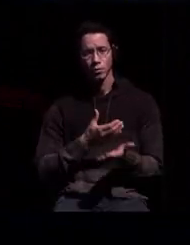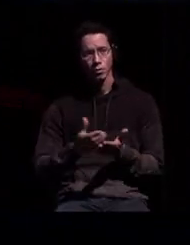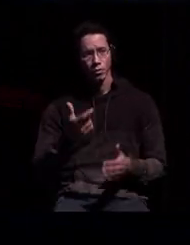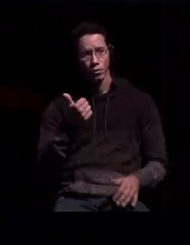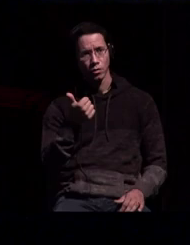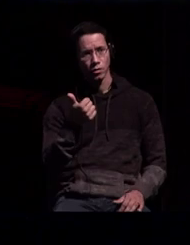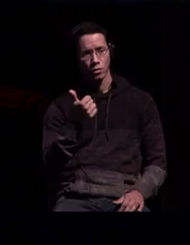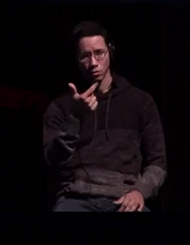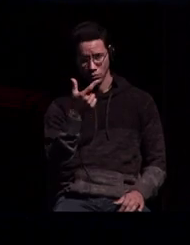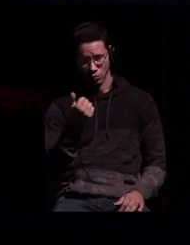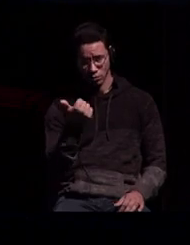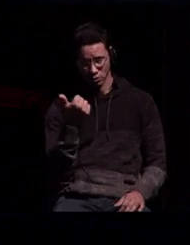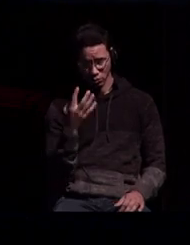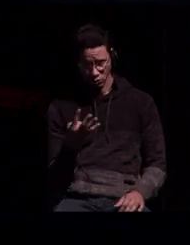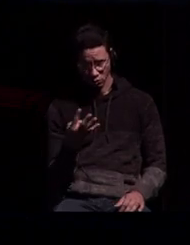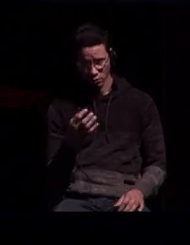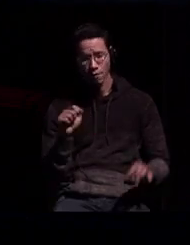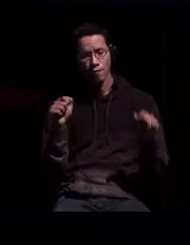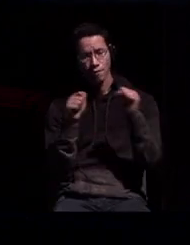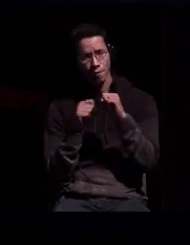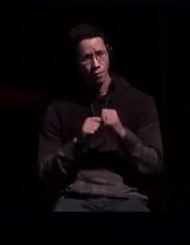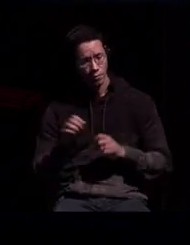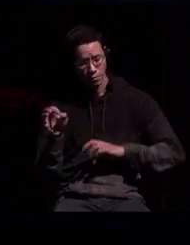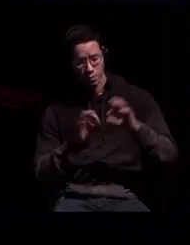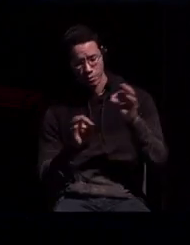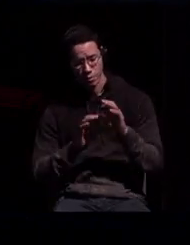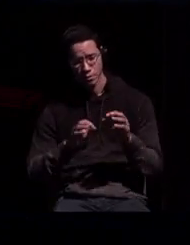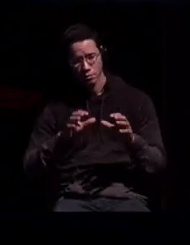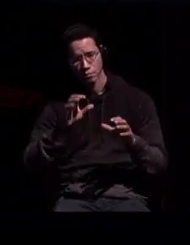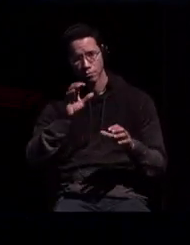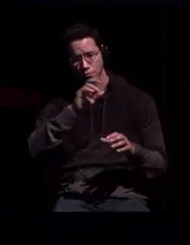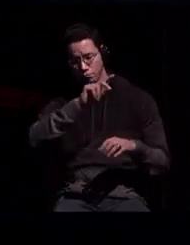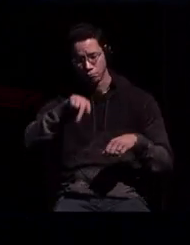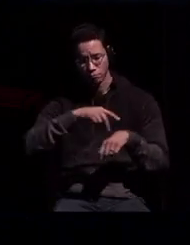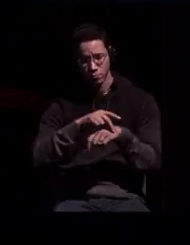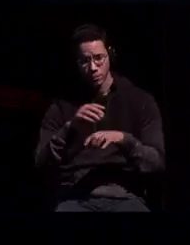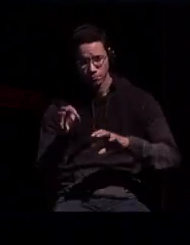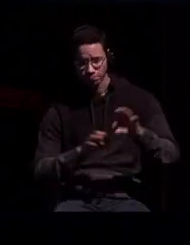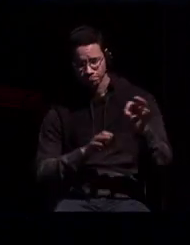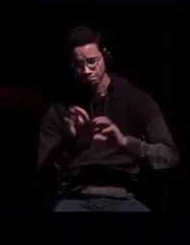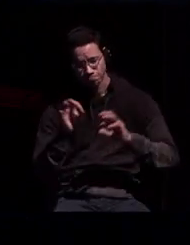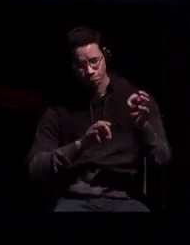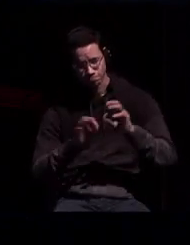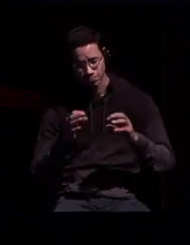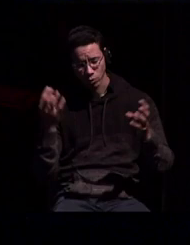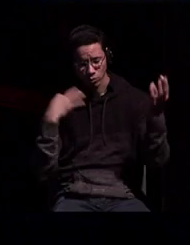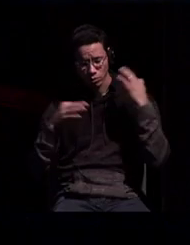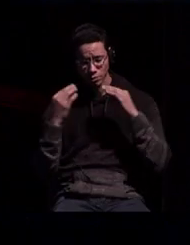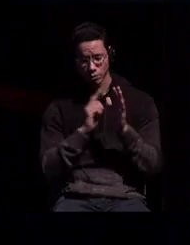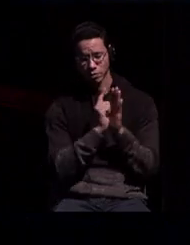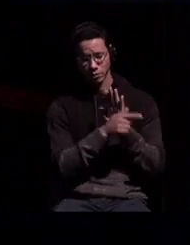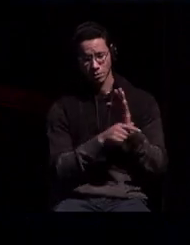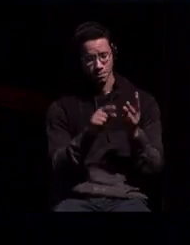we prepared the gender-based tourism national plan having three areas. First: tourism policies. Second: